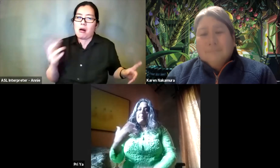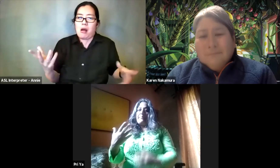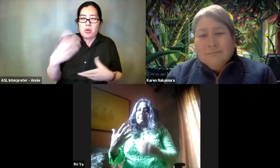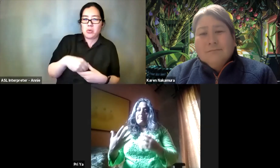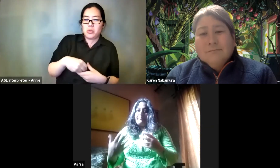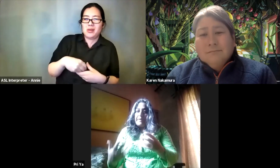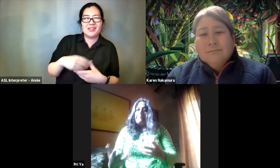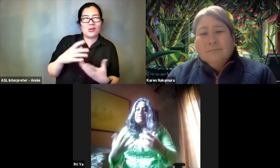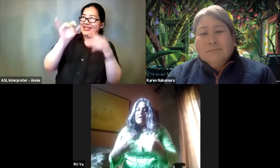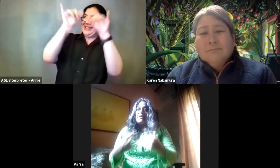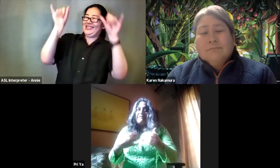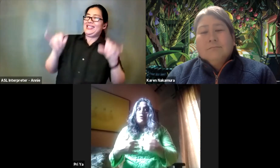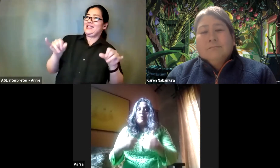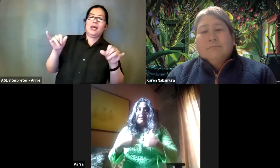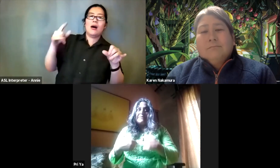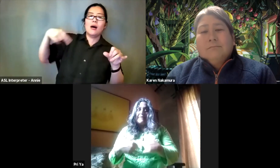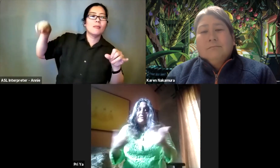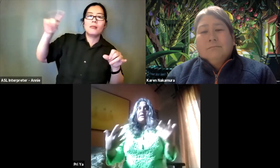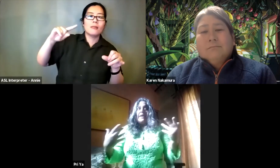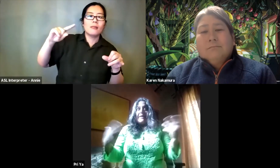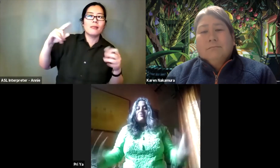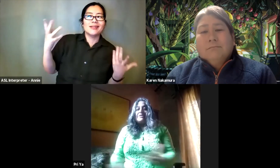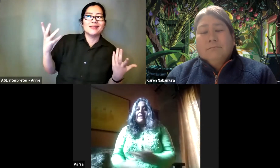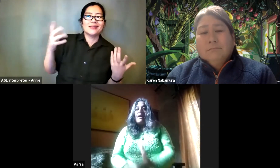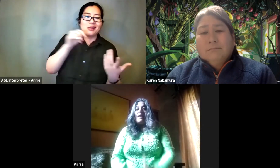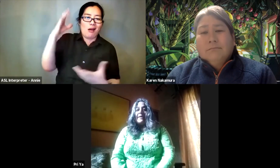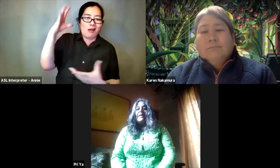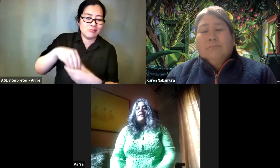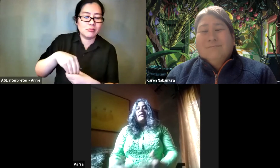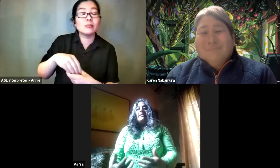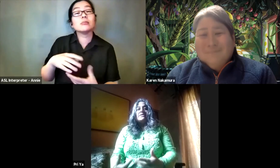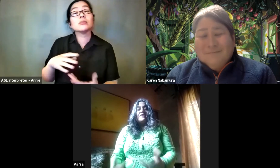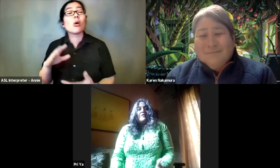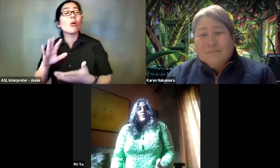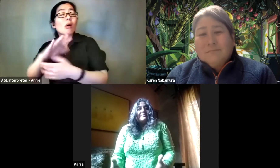Priya Ramasubban: People started viewing themselves in countries like mine started viewing themselves